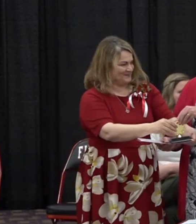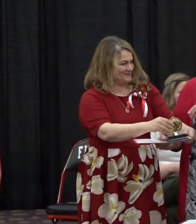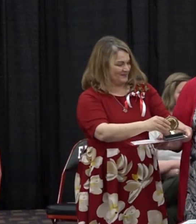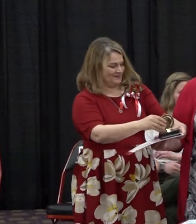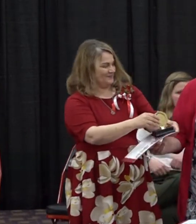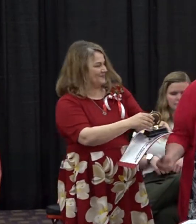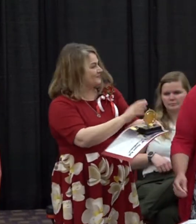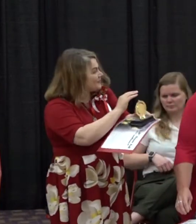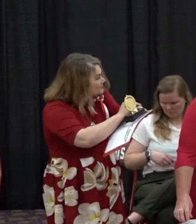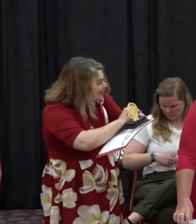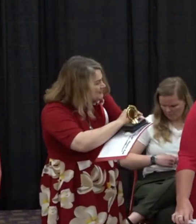For the entire year.